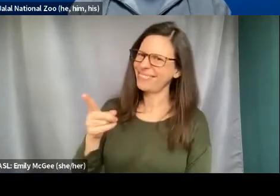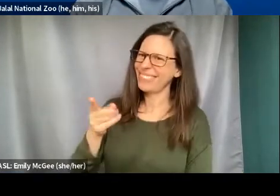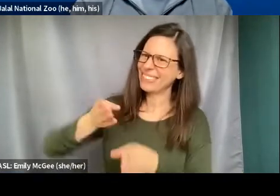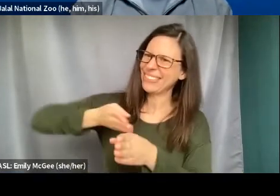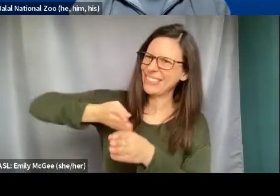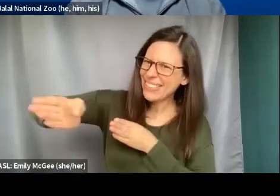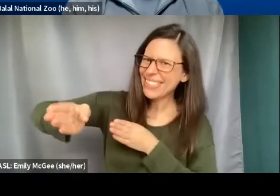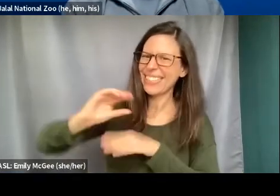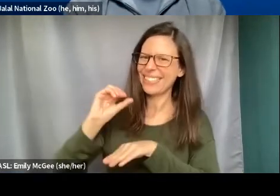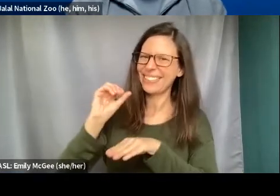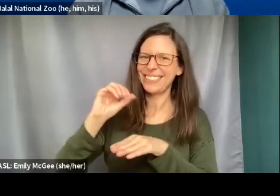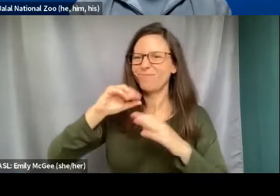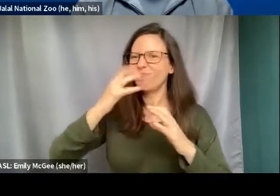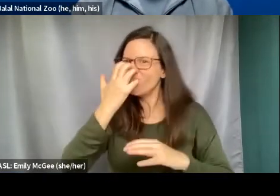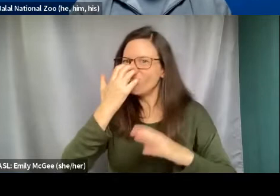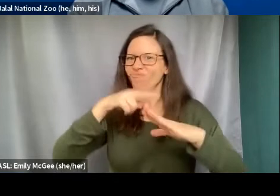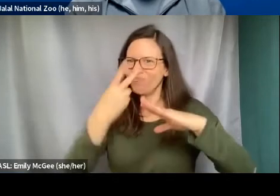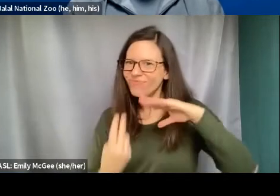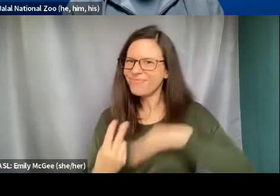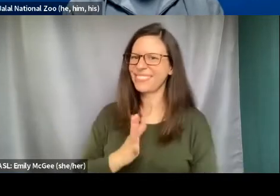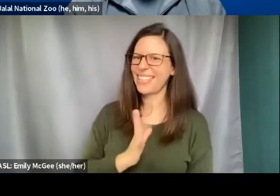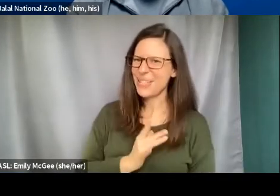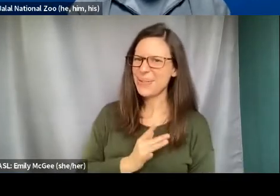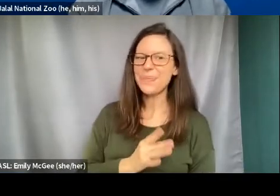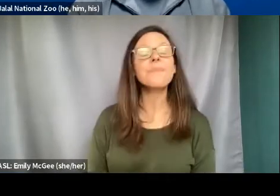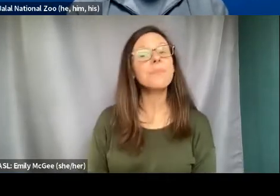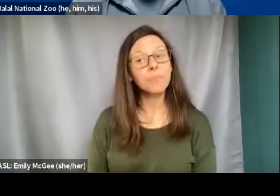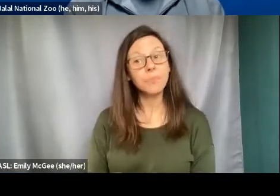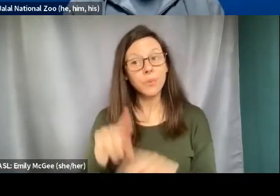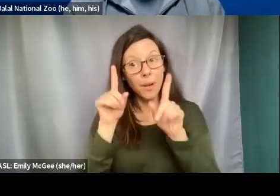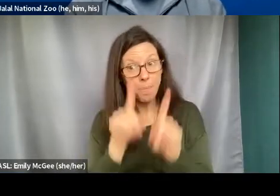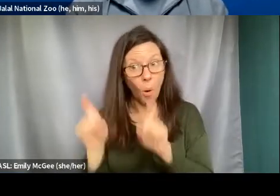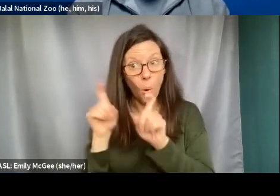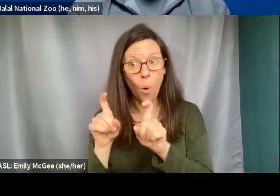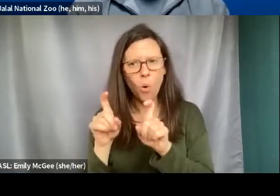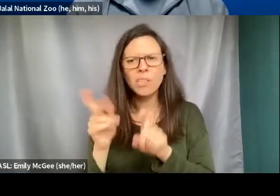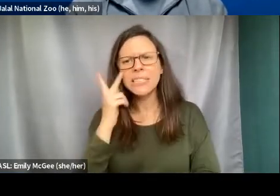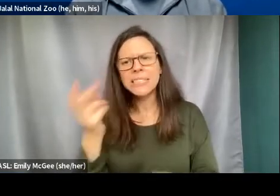but, so we saw in our poll as you mentioned that there are all these other factors that you have